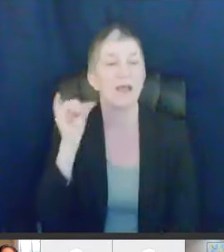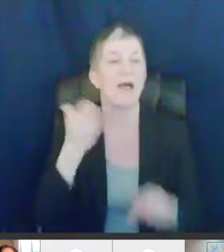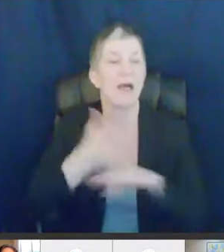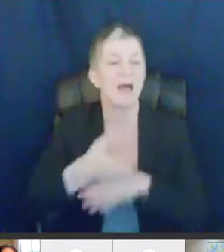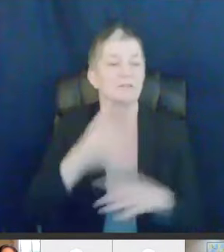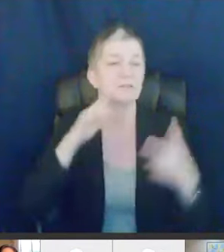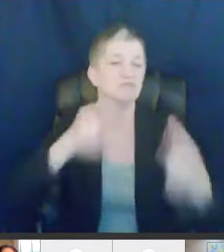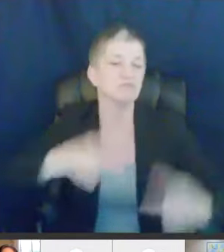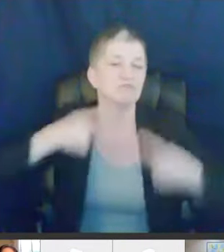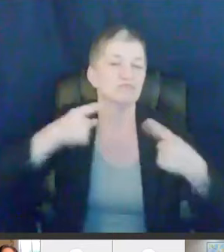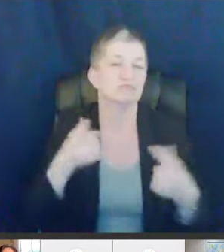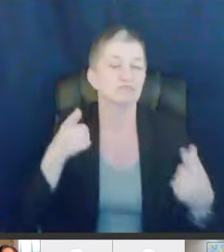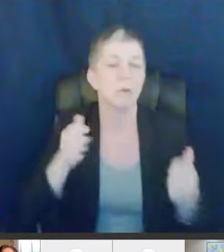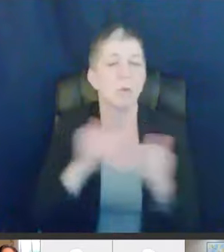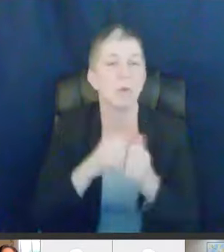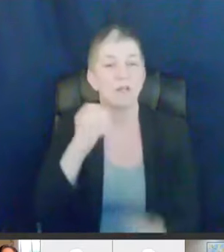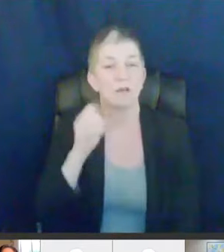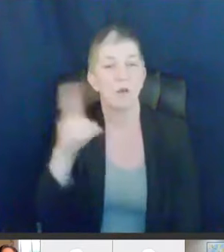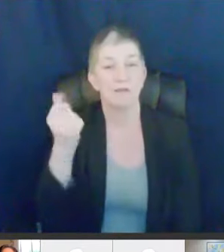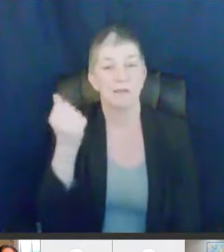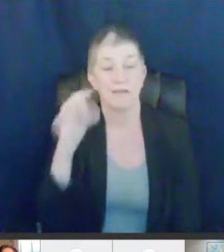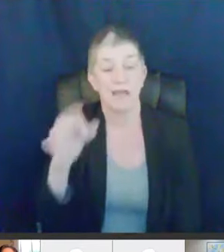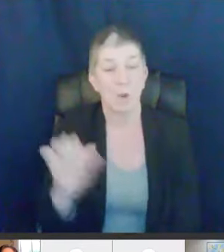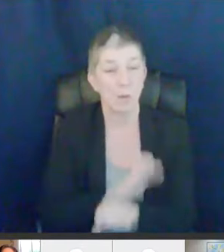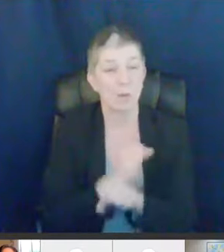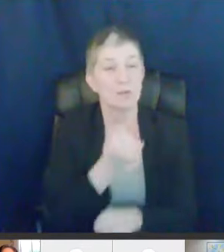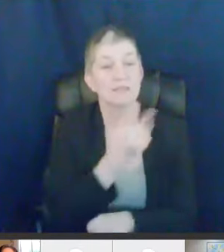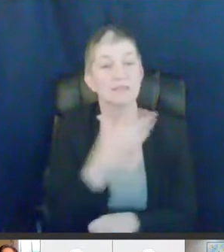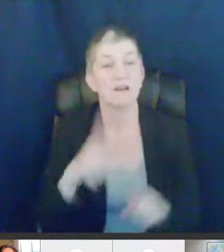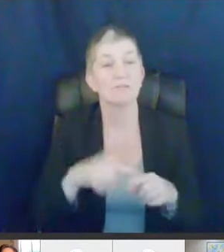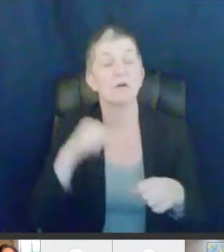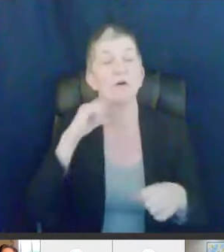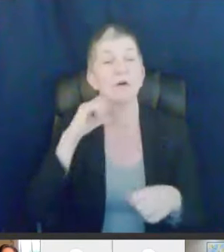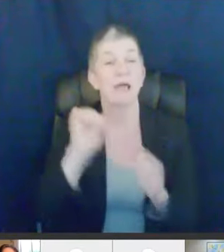Jeremy worked for numerous EMS agencies including Skippack EMS Lehigh Valley